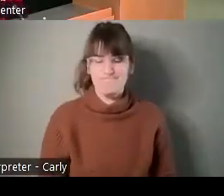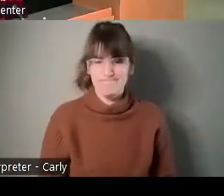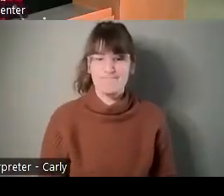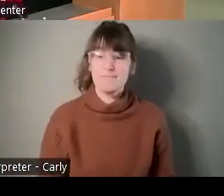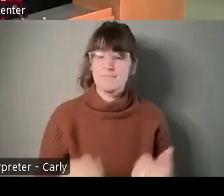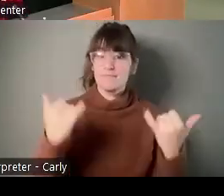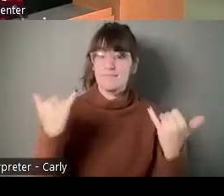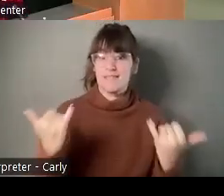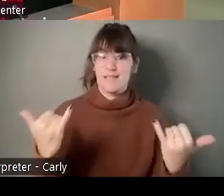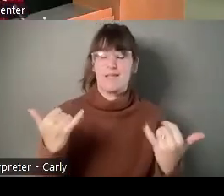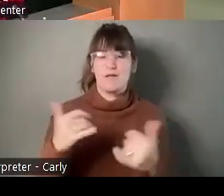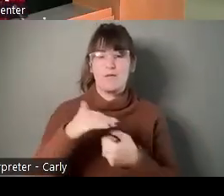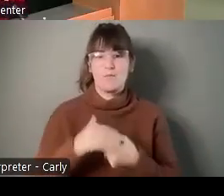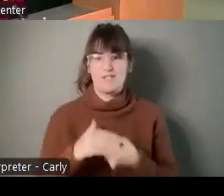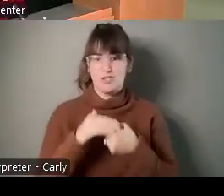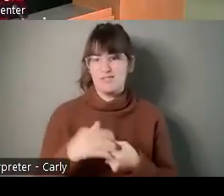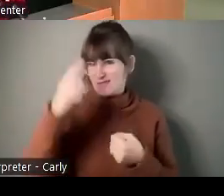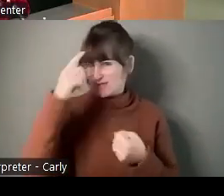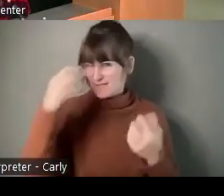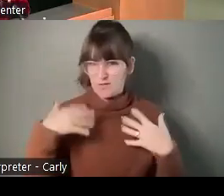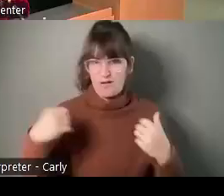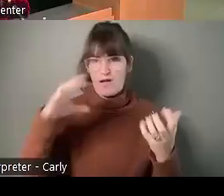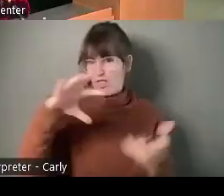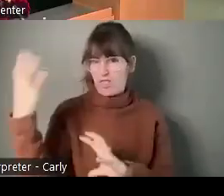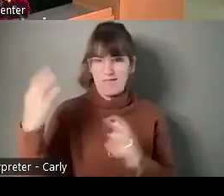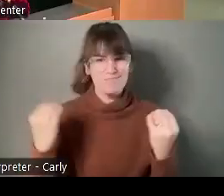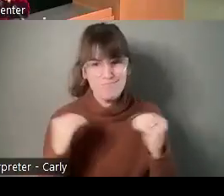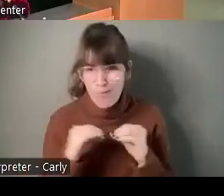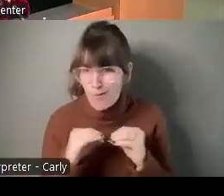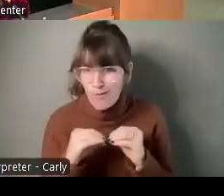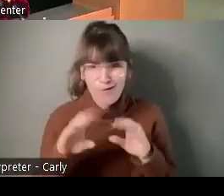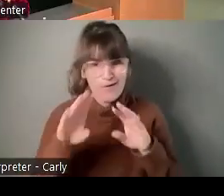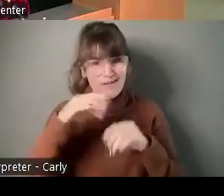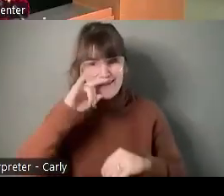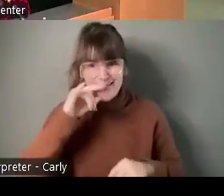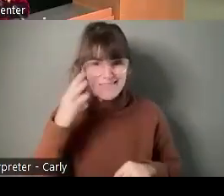pressure of the mental health crisis. There's just so many more kids. Um so we not only have